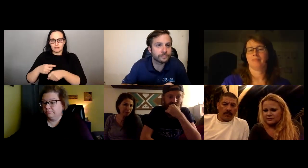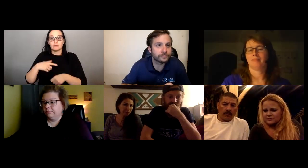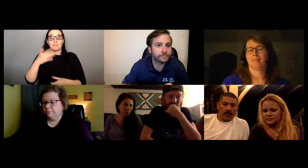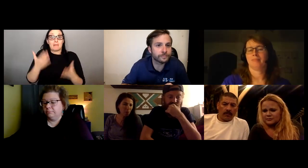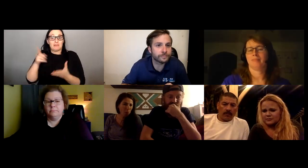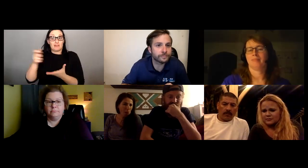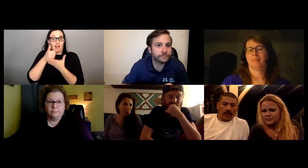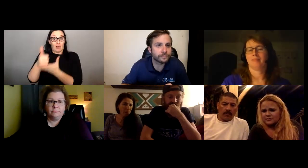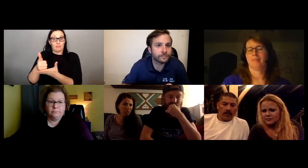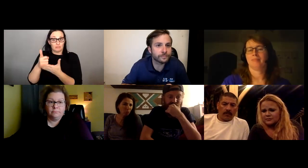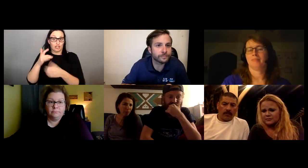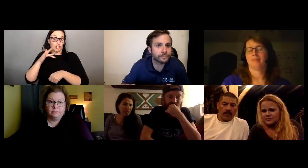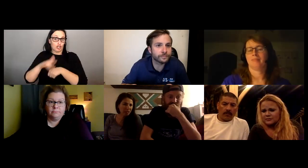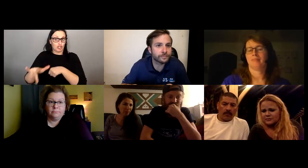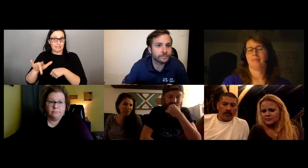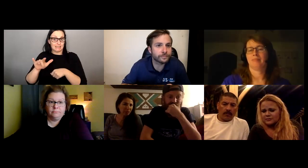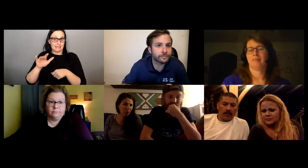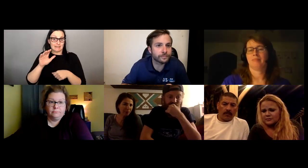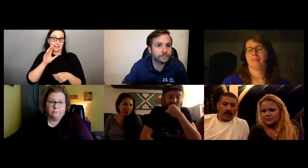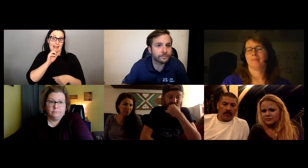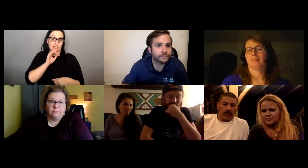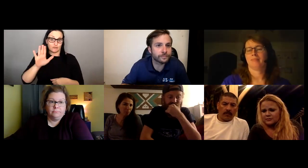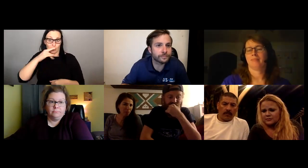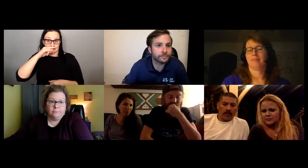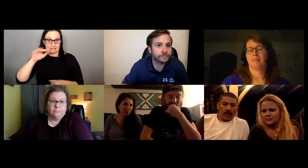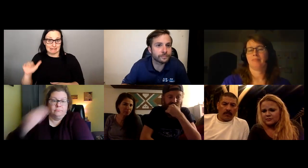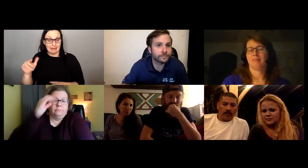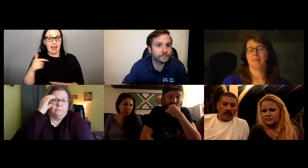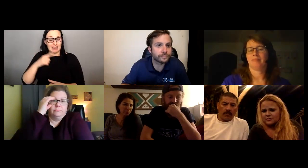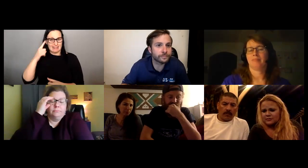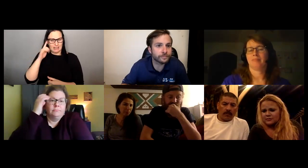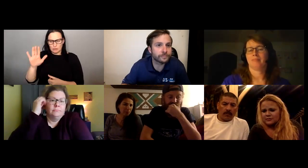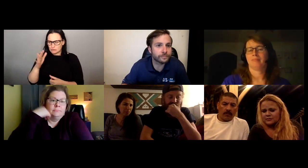on the early age of your kid because i believe your kid is almost